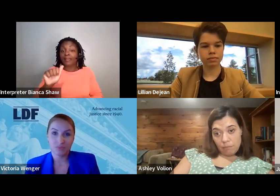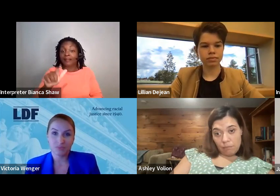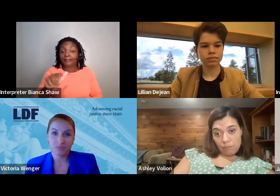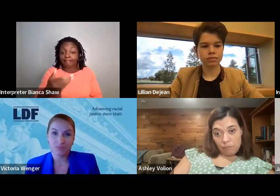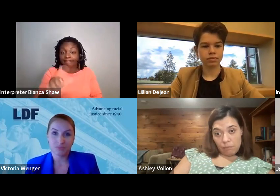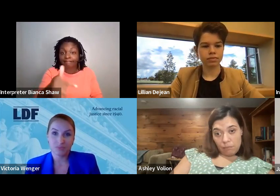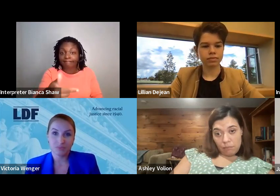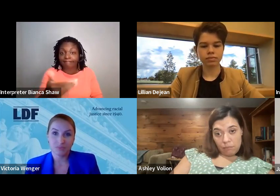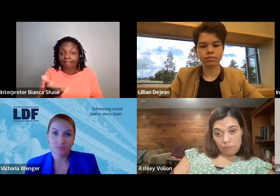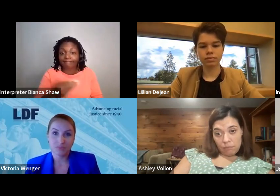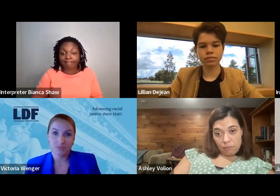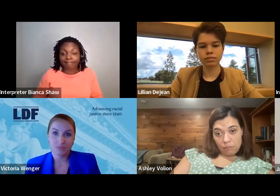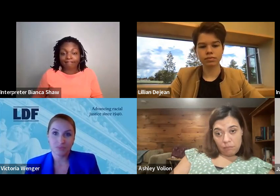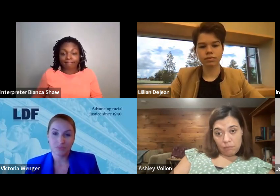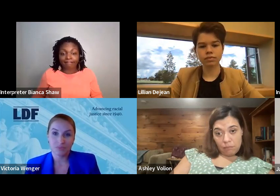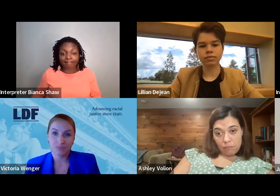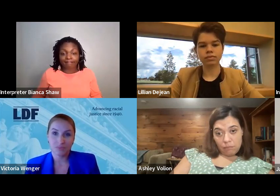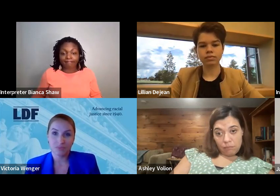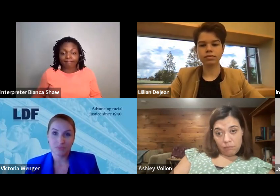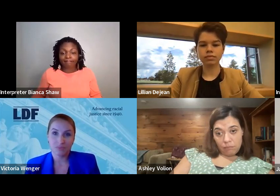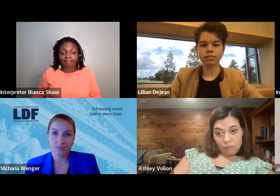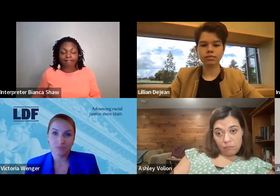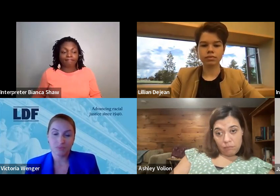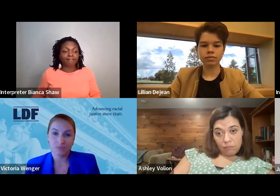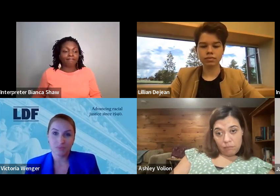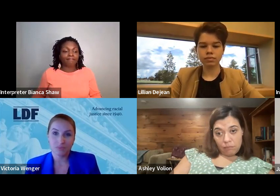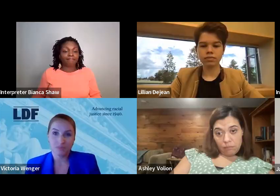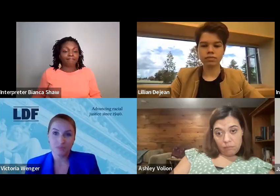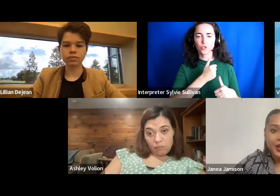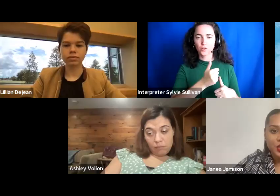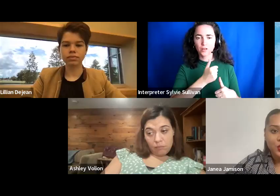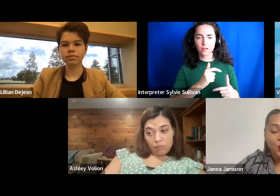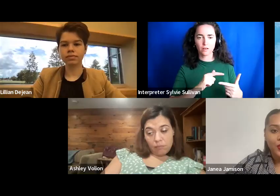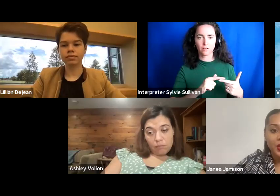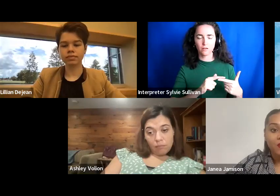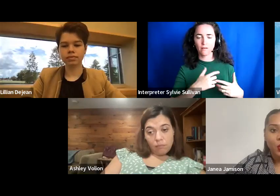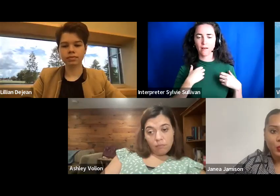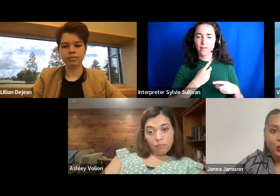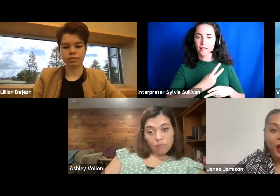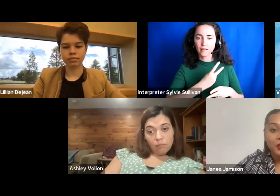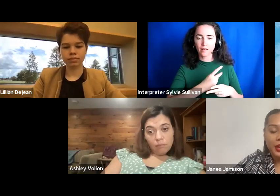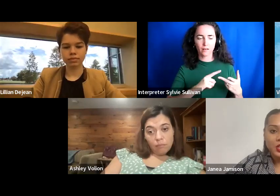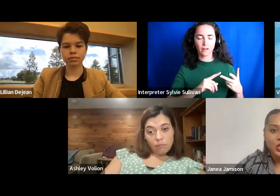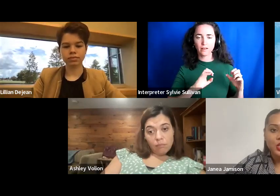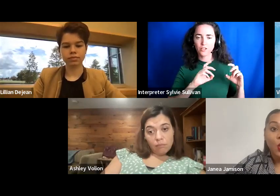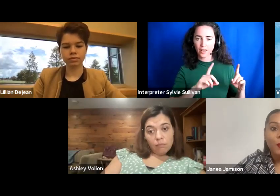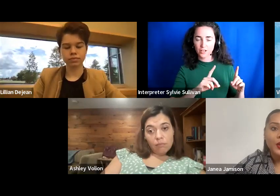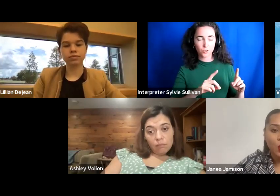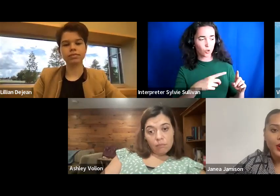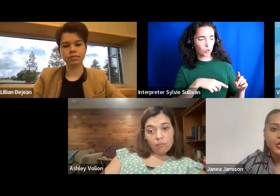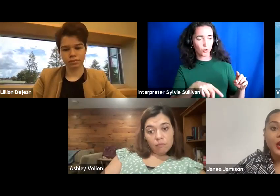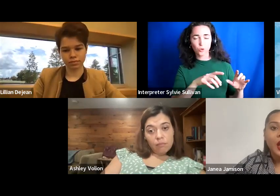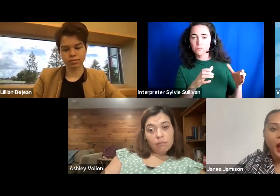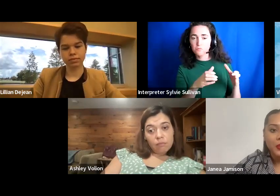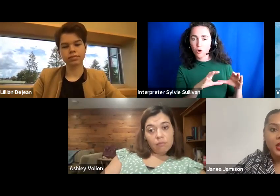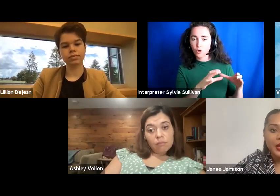Transportation, healthcare. all of these things are intersectional within vulnerable populations or minority populations.